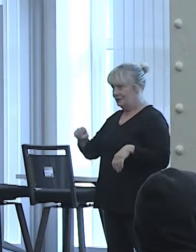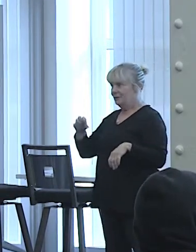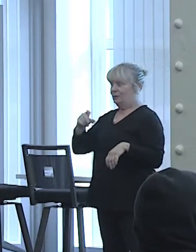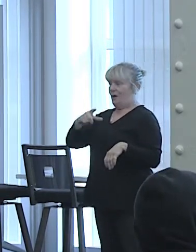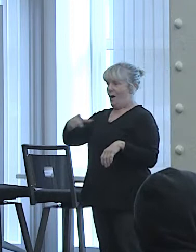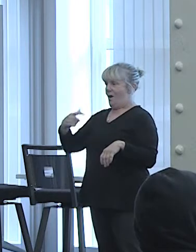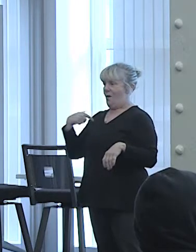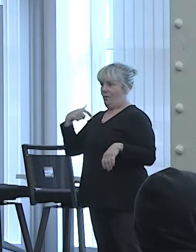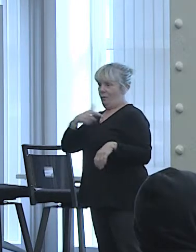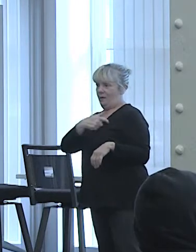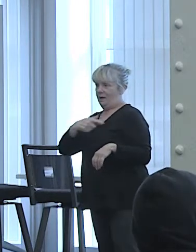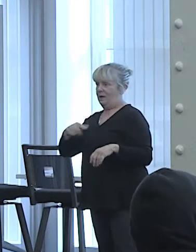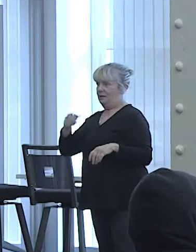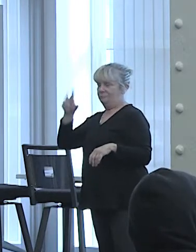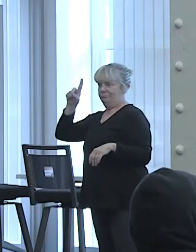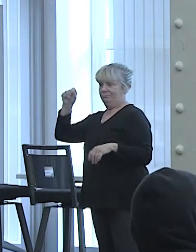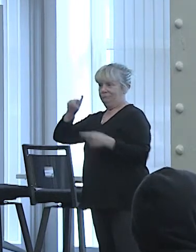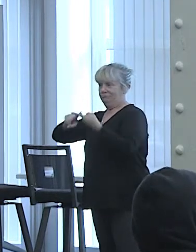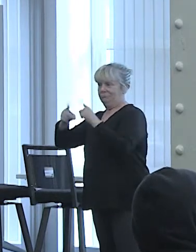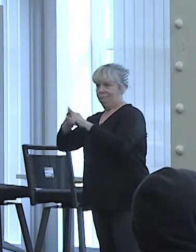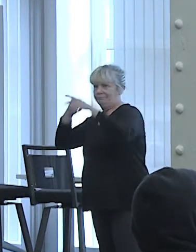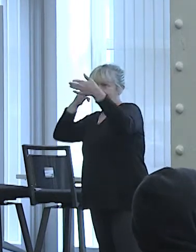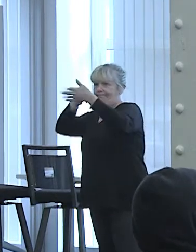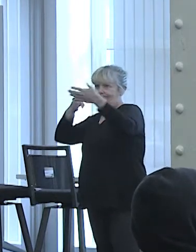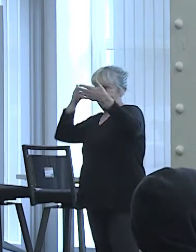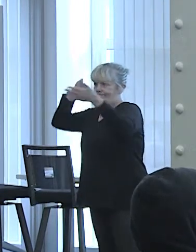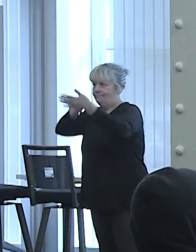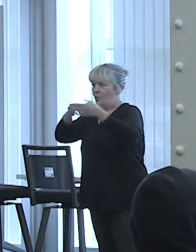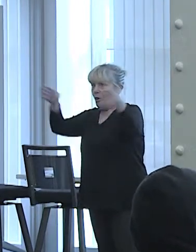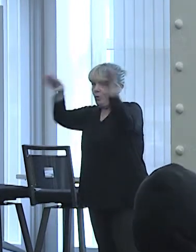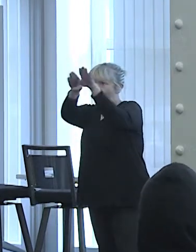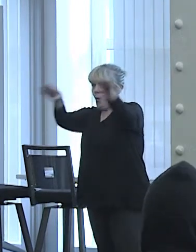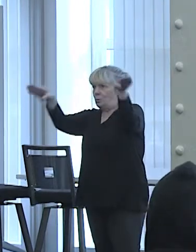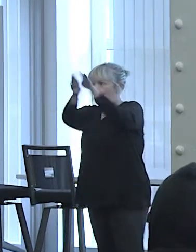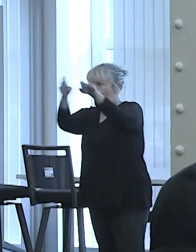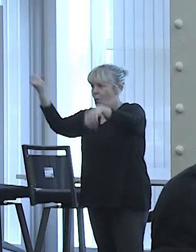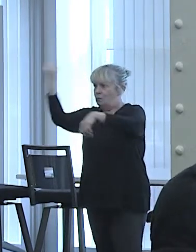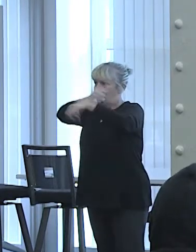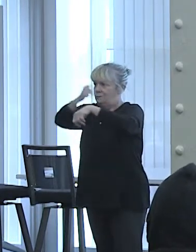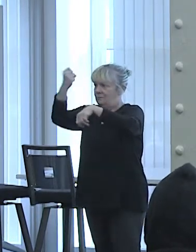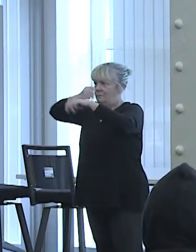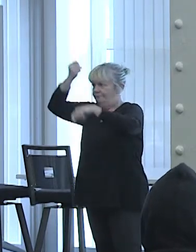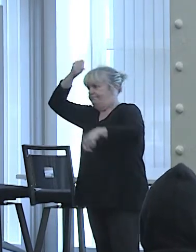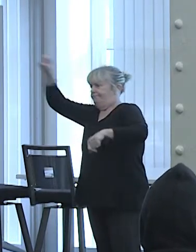have campaigned against the JRC to have it closed. But by and large, the vast majority of the people